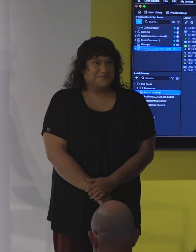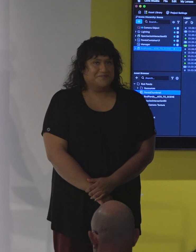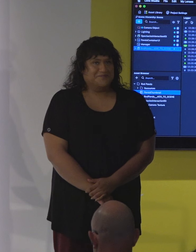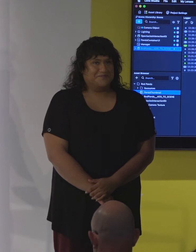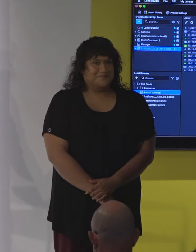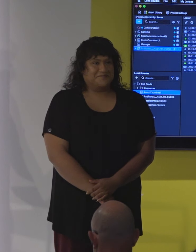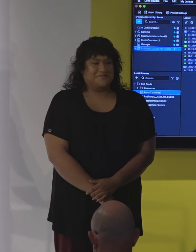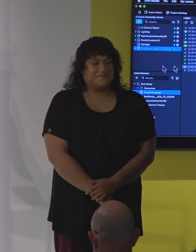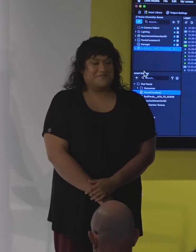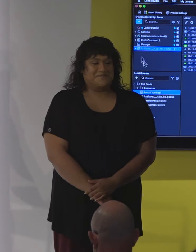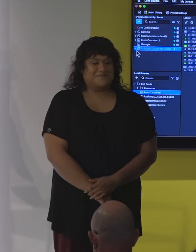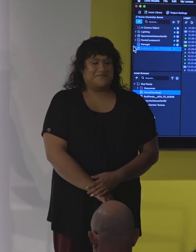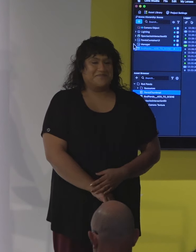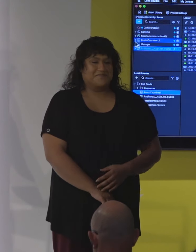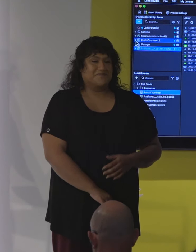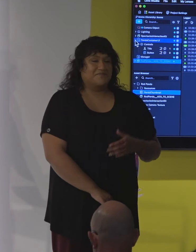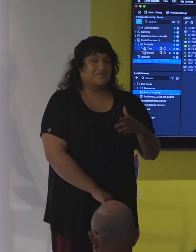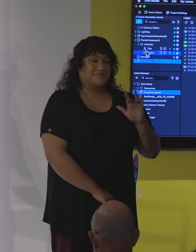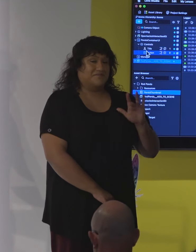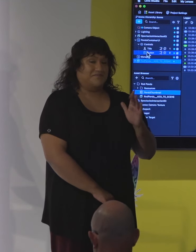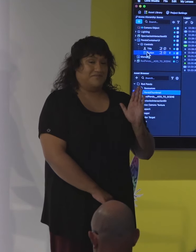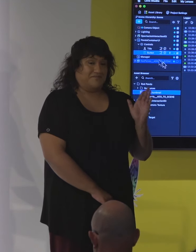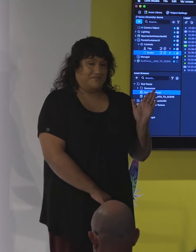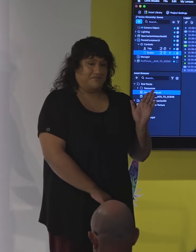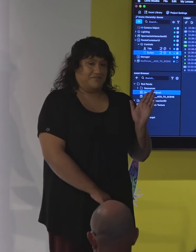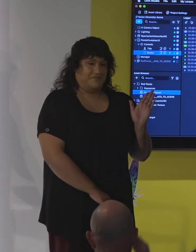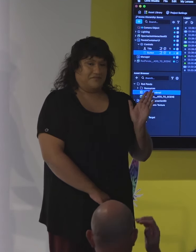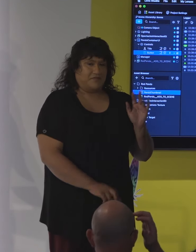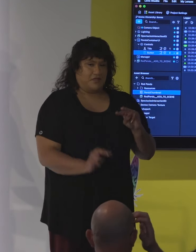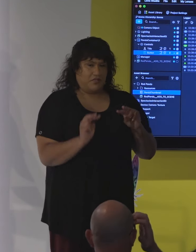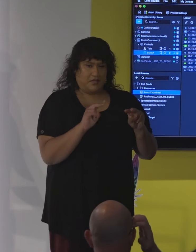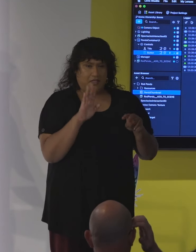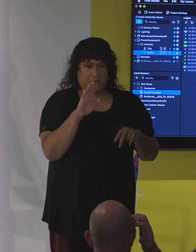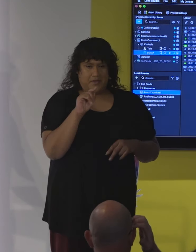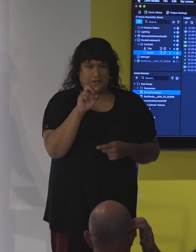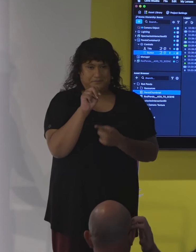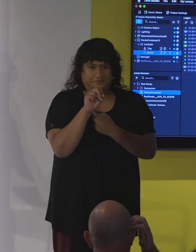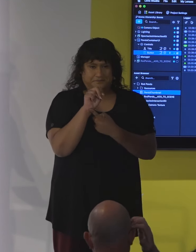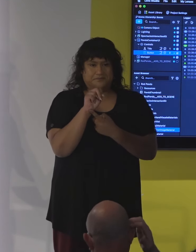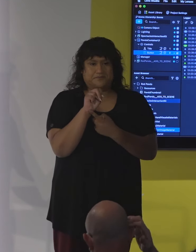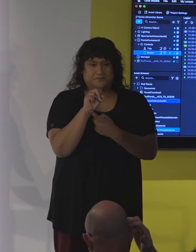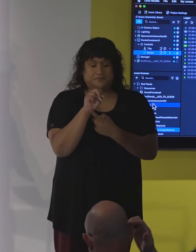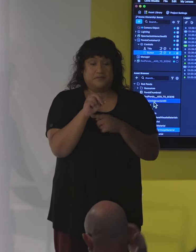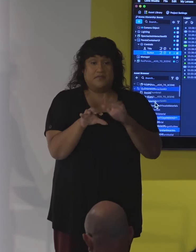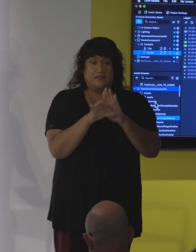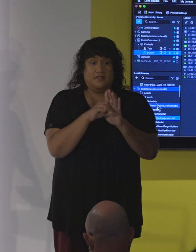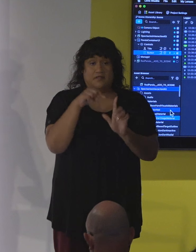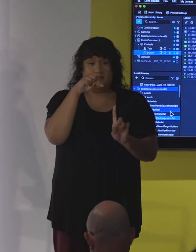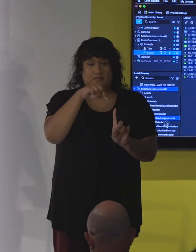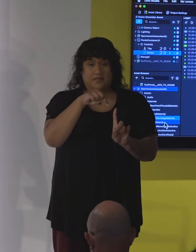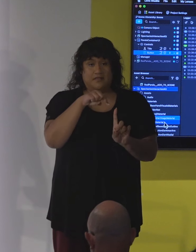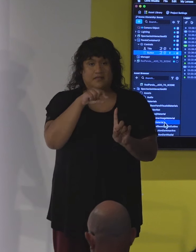let's go here. Let's take a look at this button. Let's select this in our asset browser.